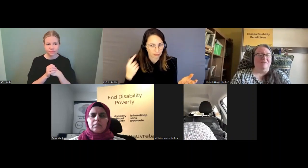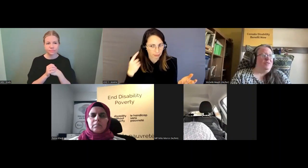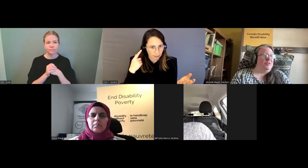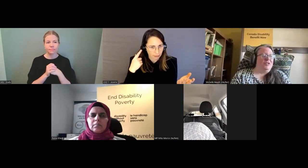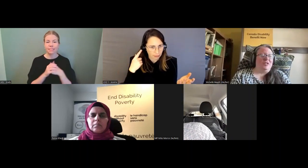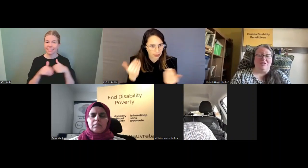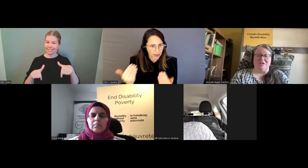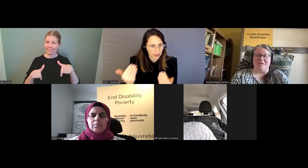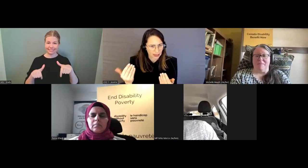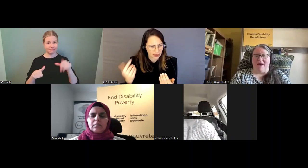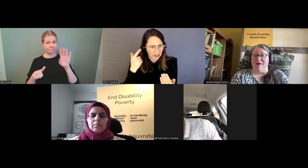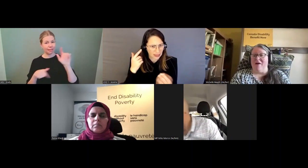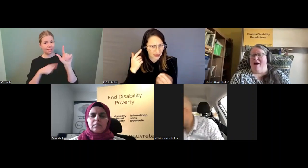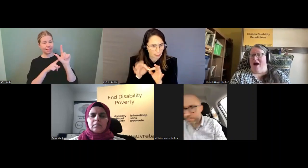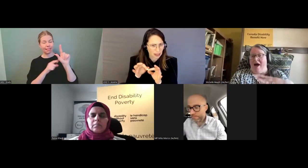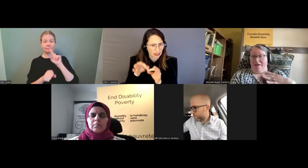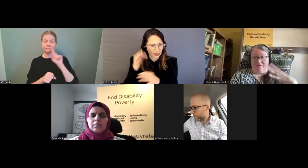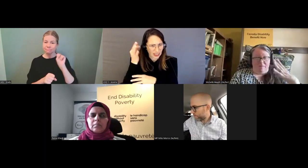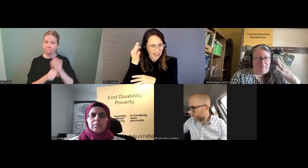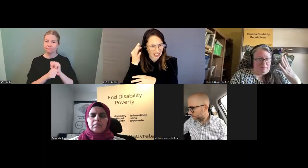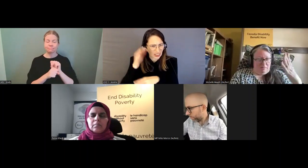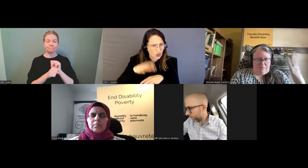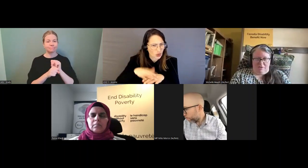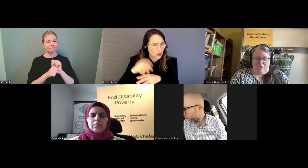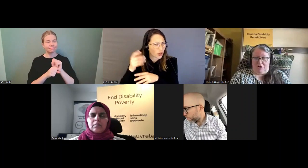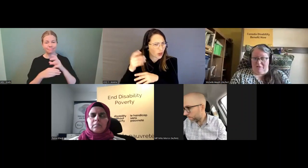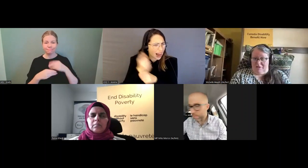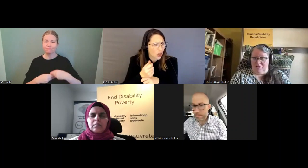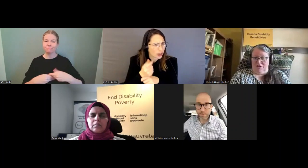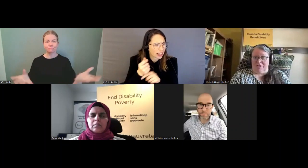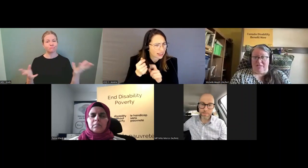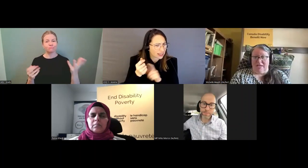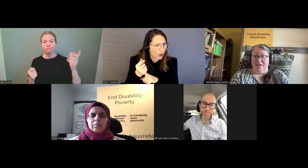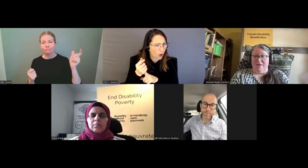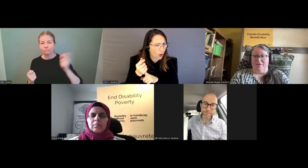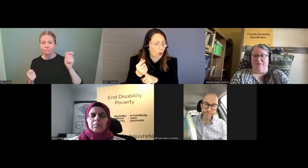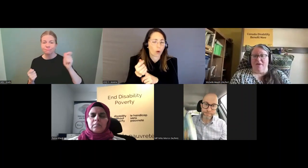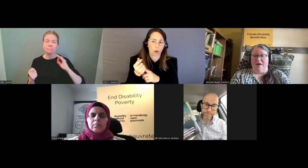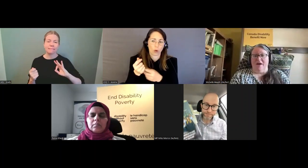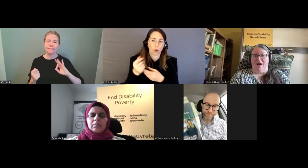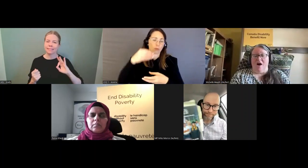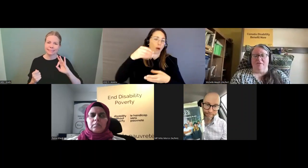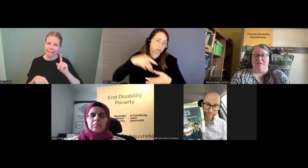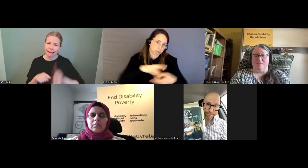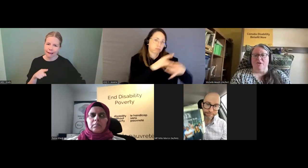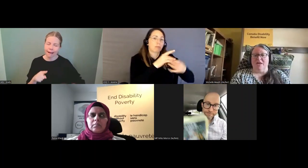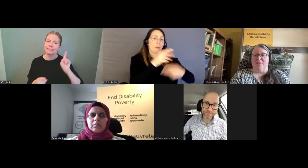WE HAVE THE BUDGET THAT JUST CAME OUT AND IT IS GOOD TO SEE, BUT THERE IS MONEY IN THAT